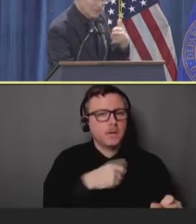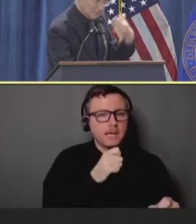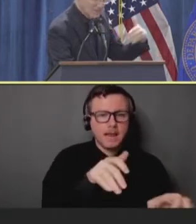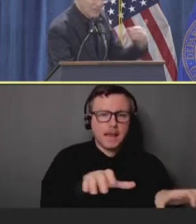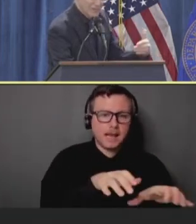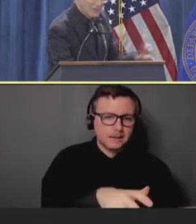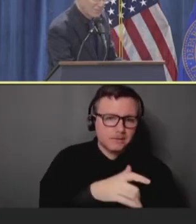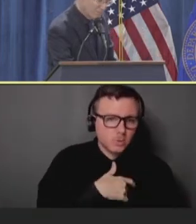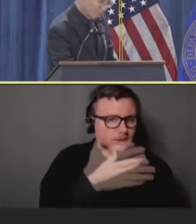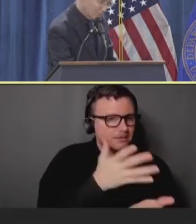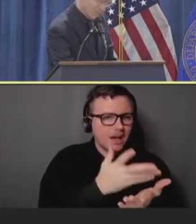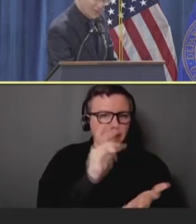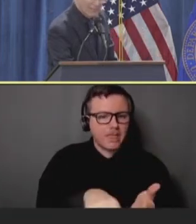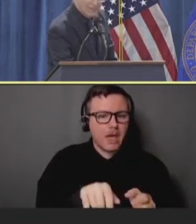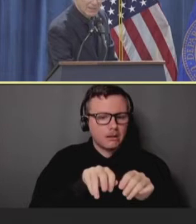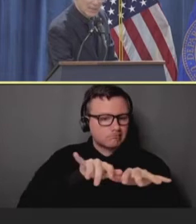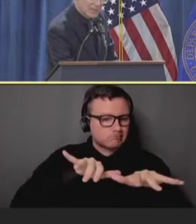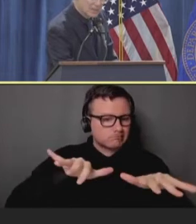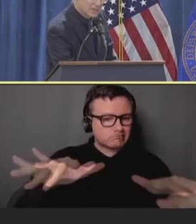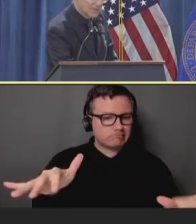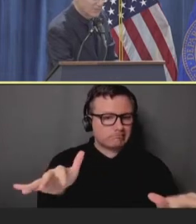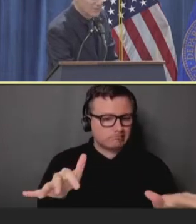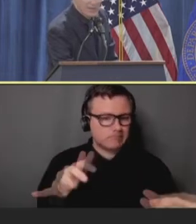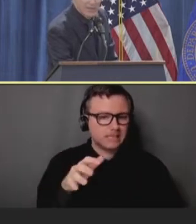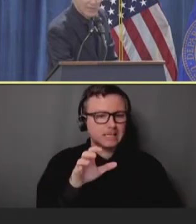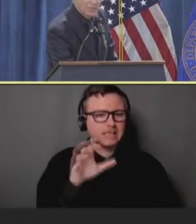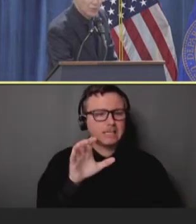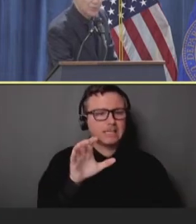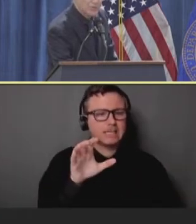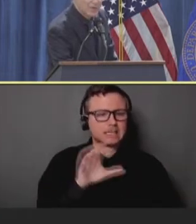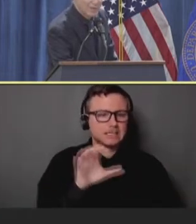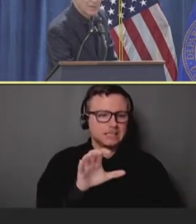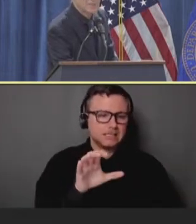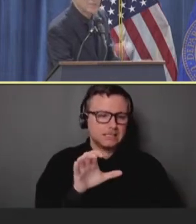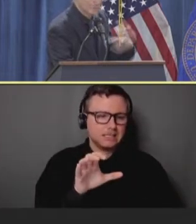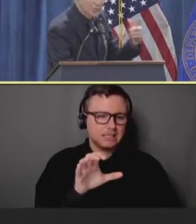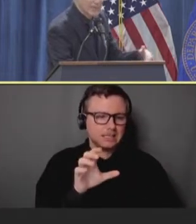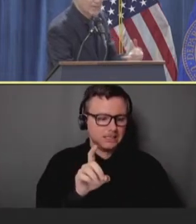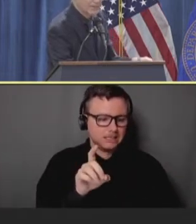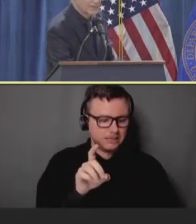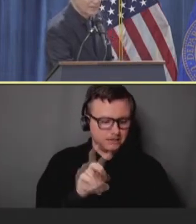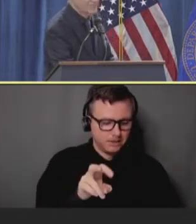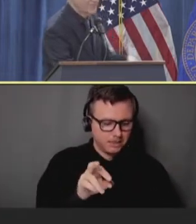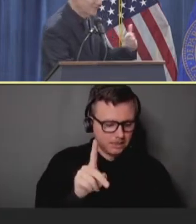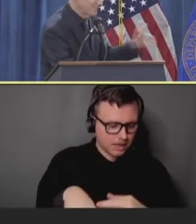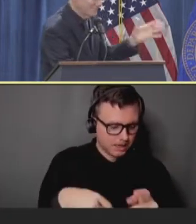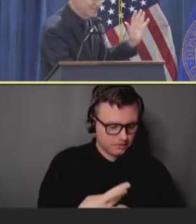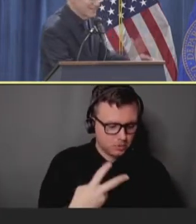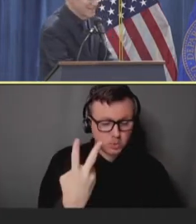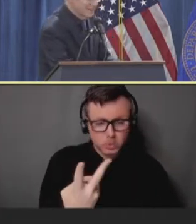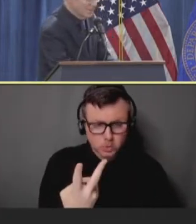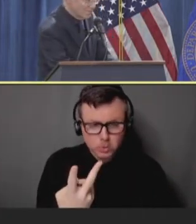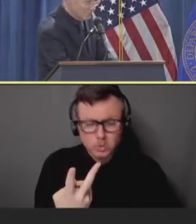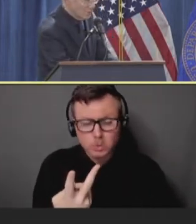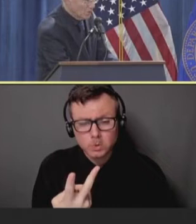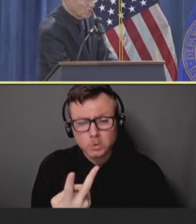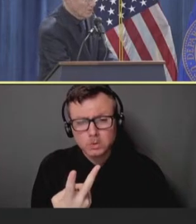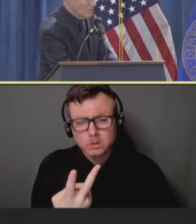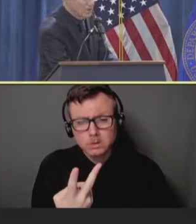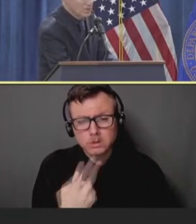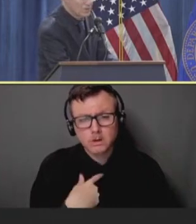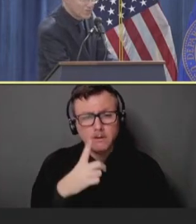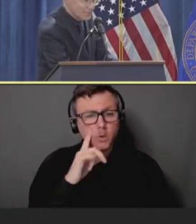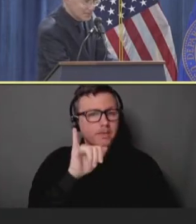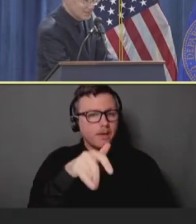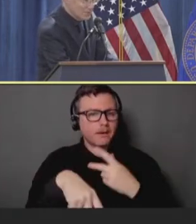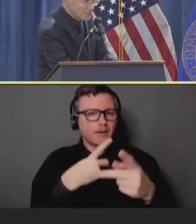event, this predominantly cVDPV type two phenomenon of circulating of polio being caused as a